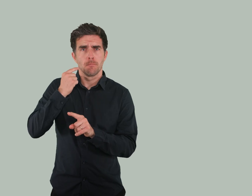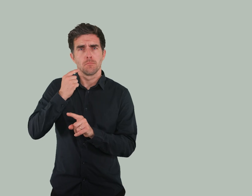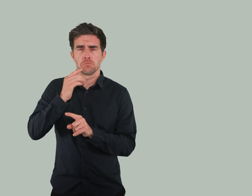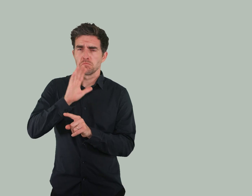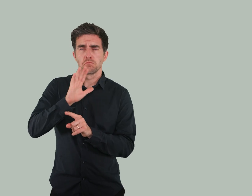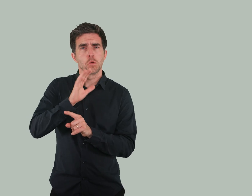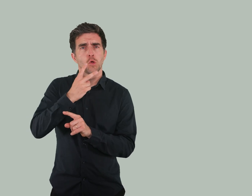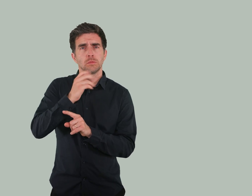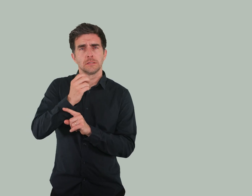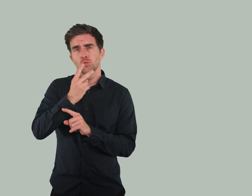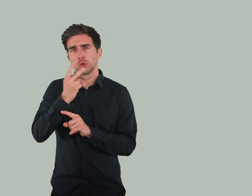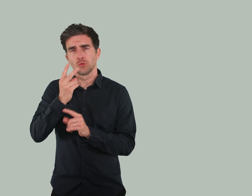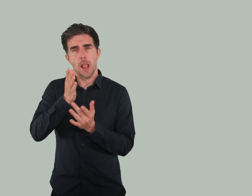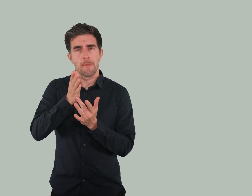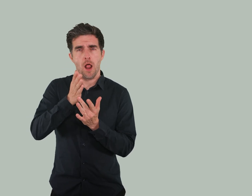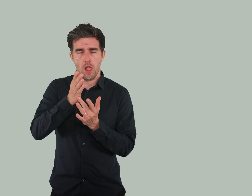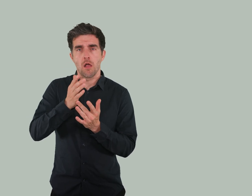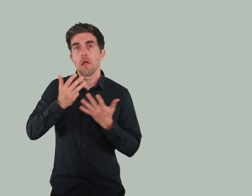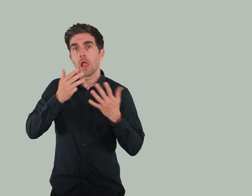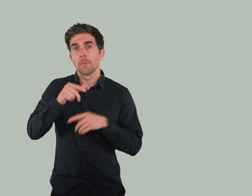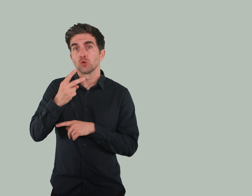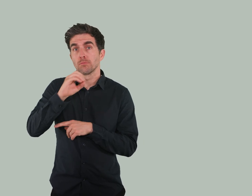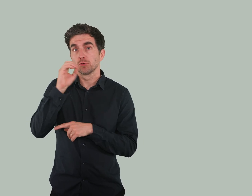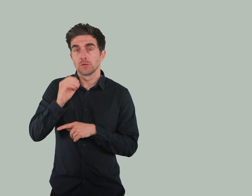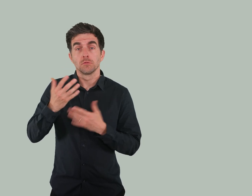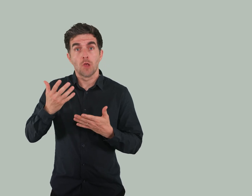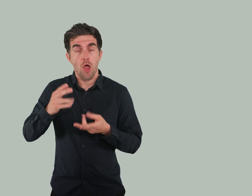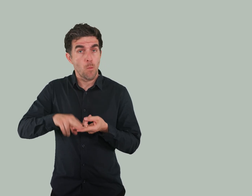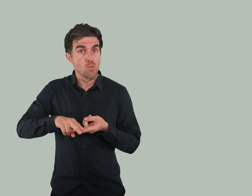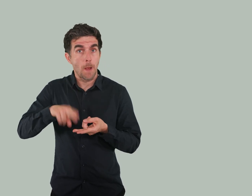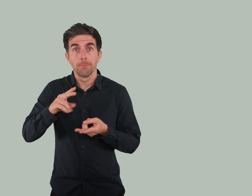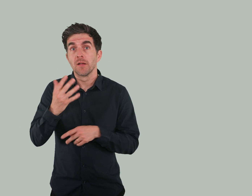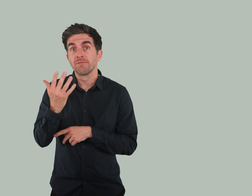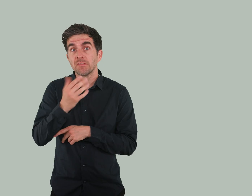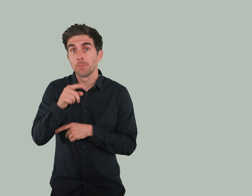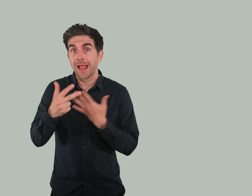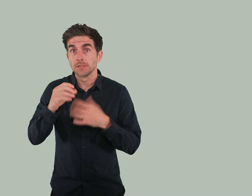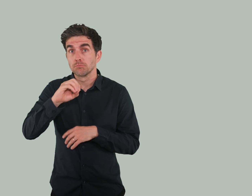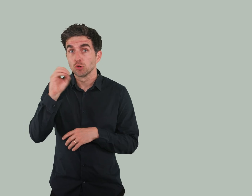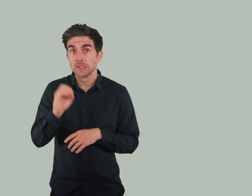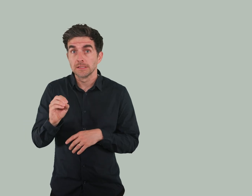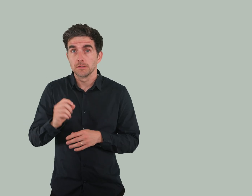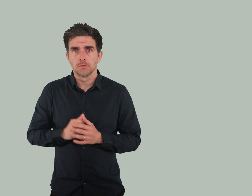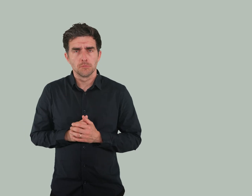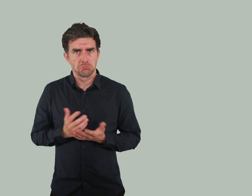from 9.2 per cent in mid-2022 to 15.8 per cent now.